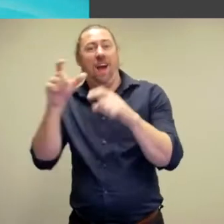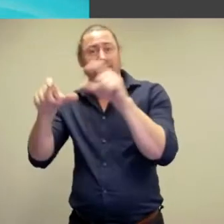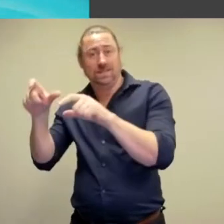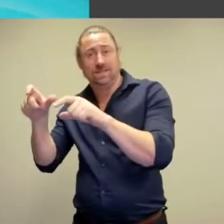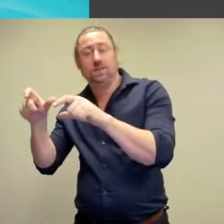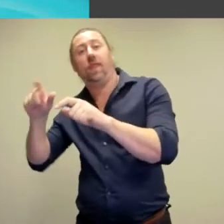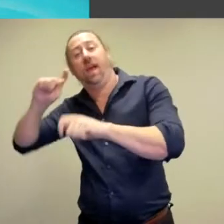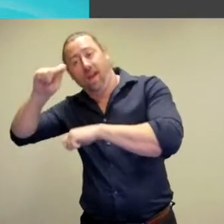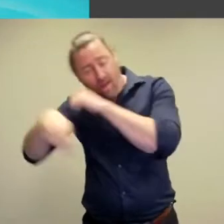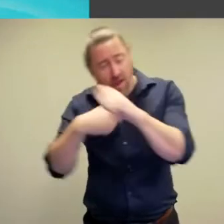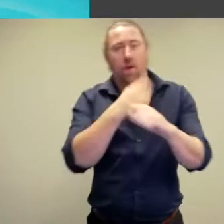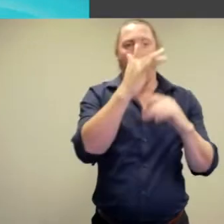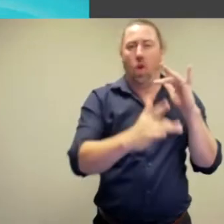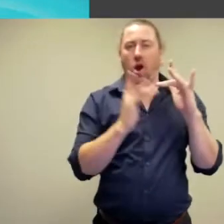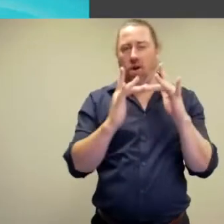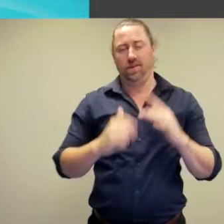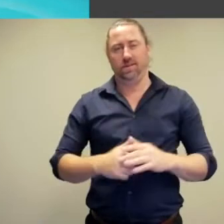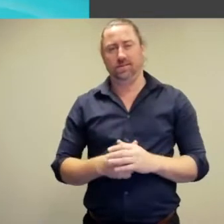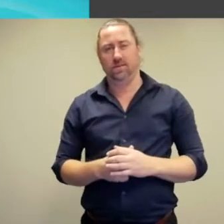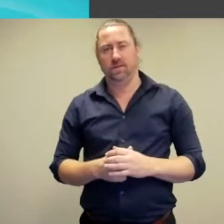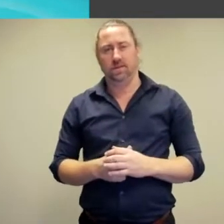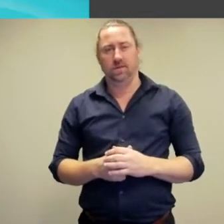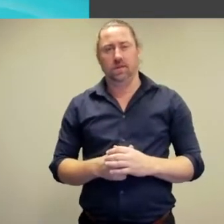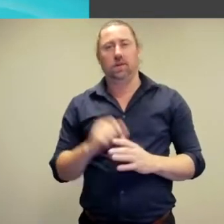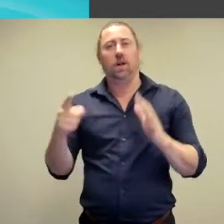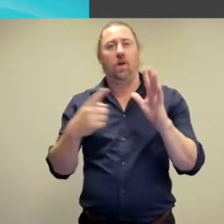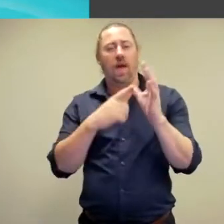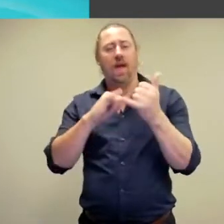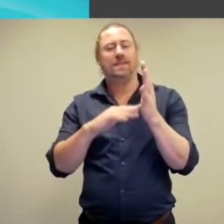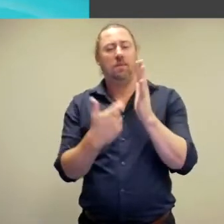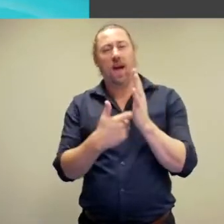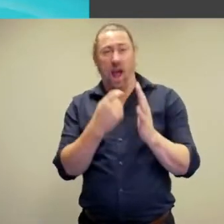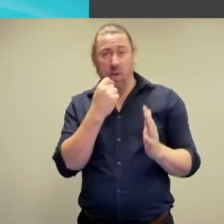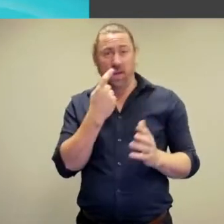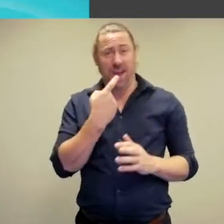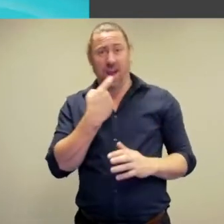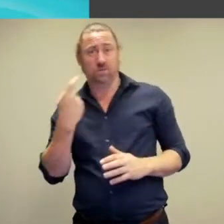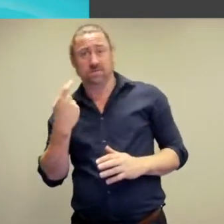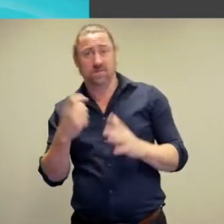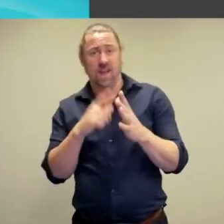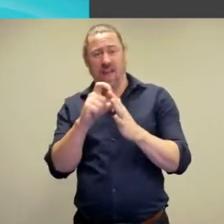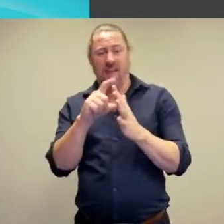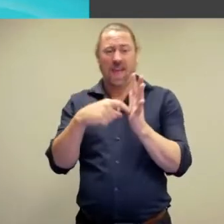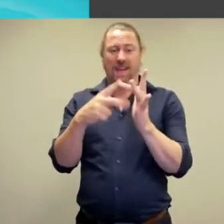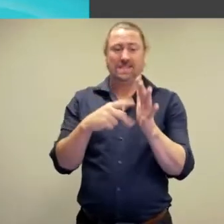community. ASMR has addictive qualities and it has been booming in